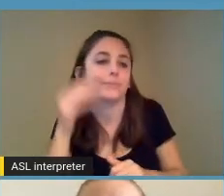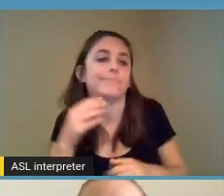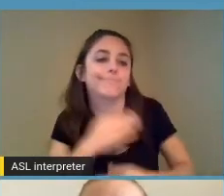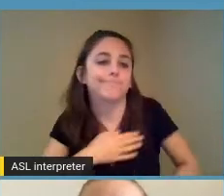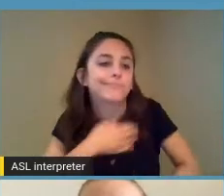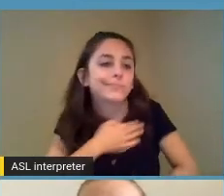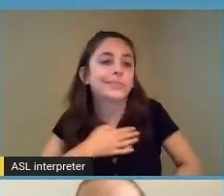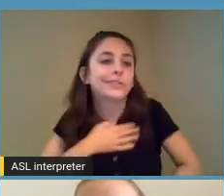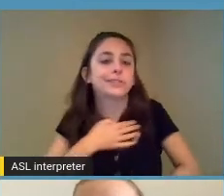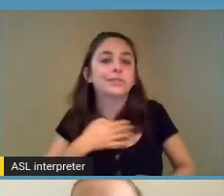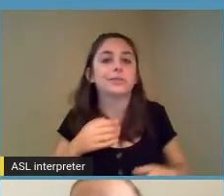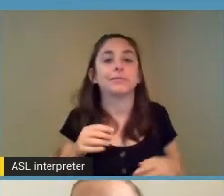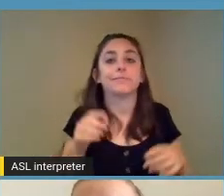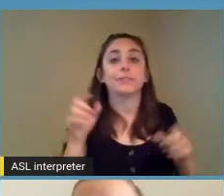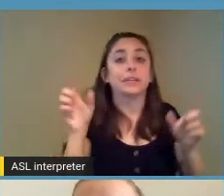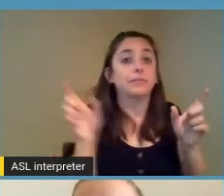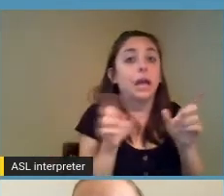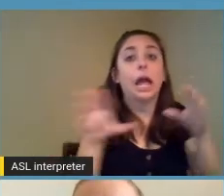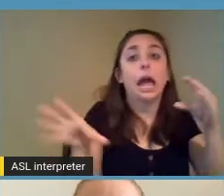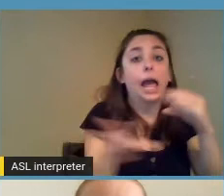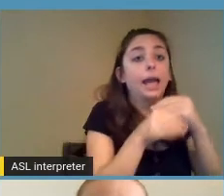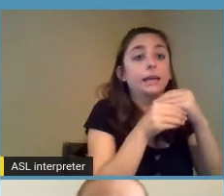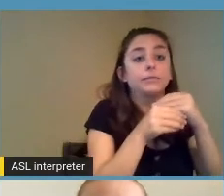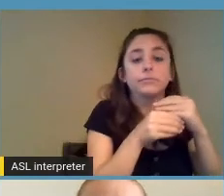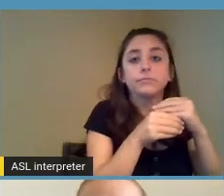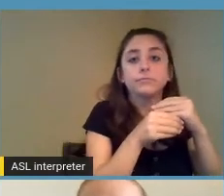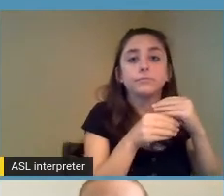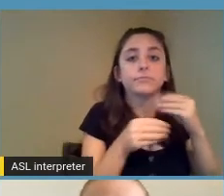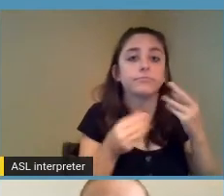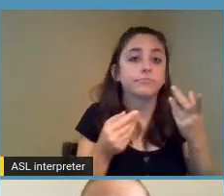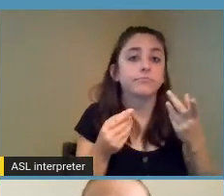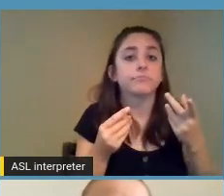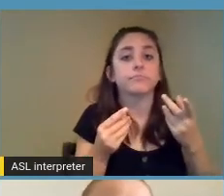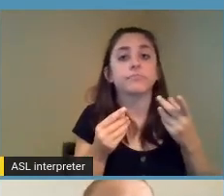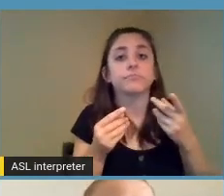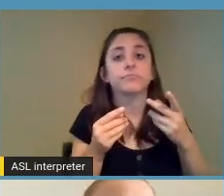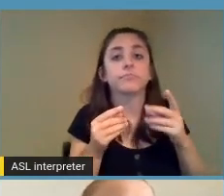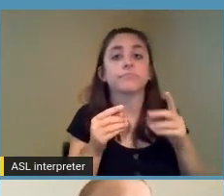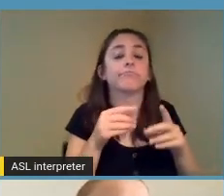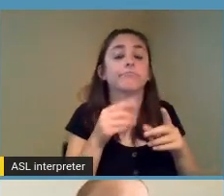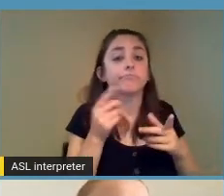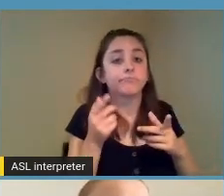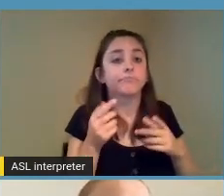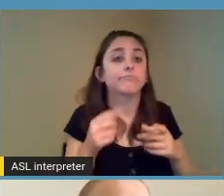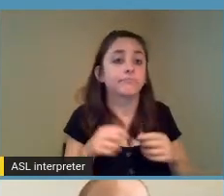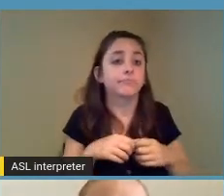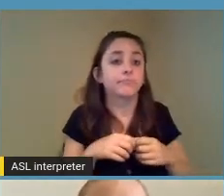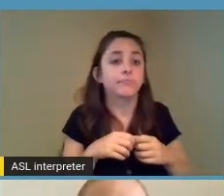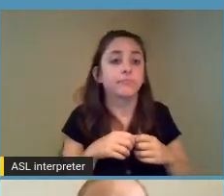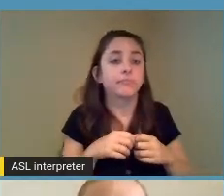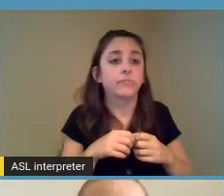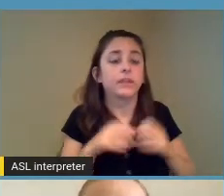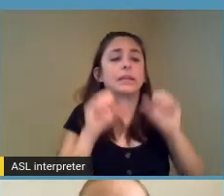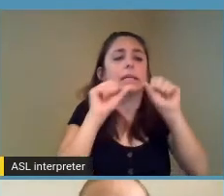Adding another audio track. Here. And I could add my other thing there. I can cut and paste